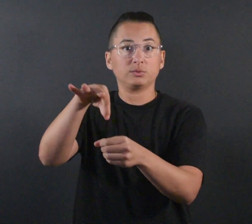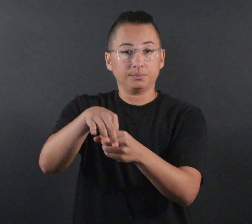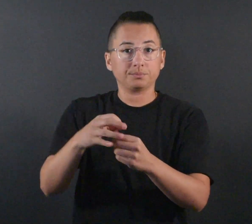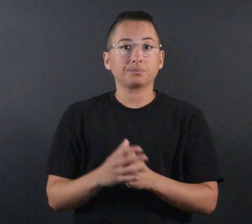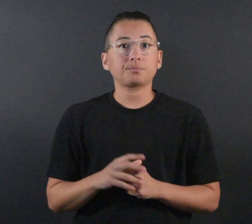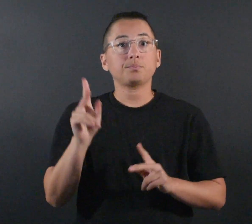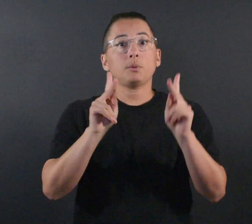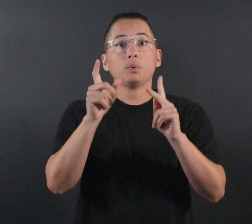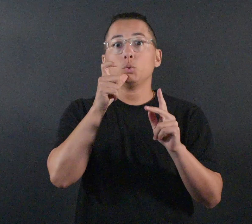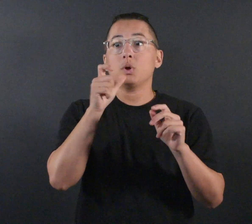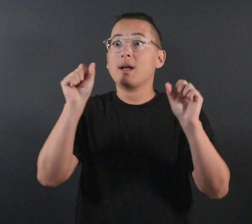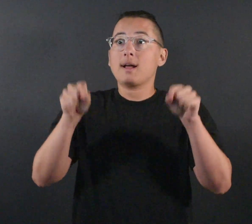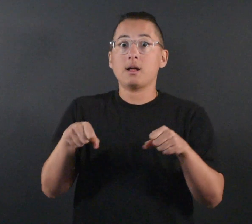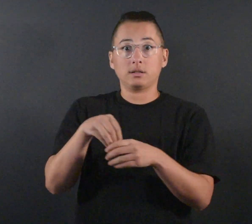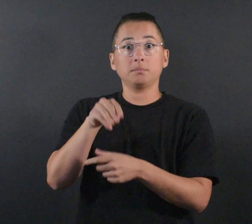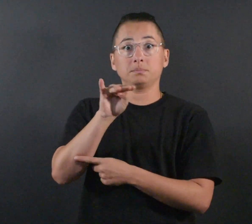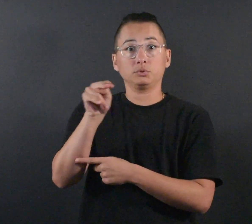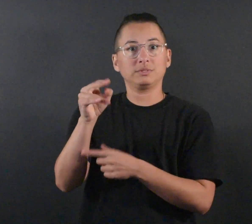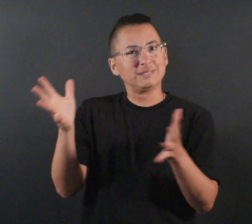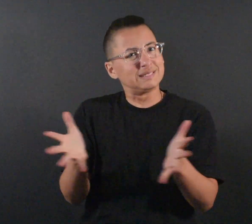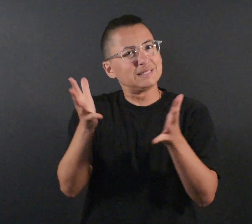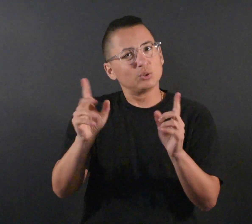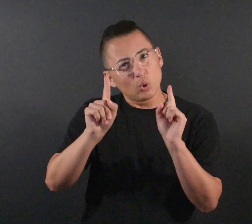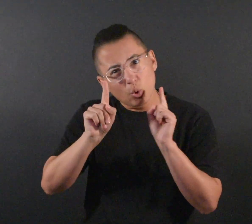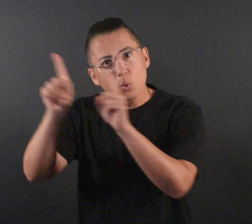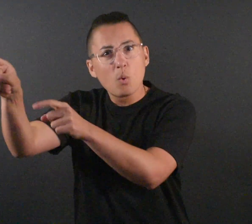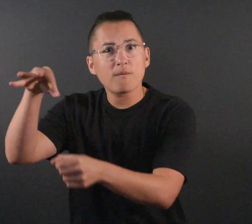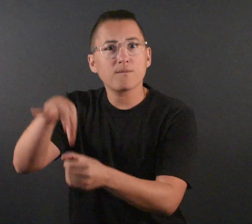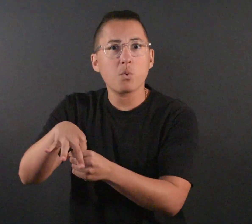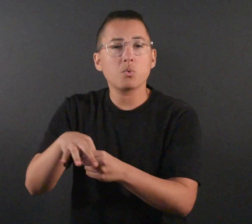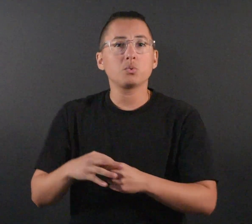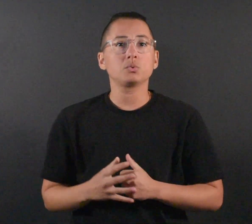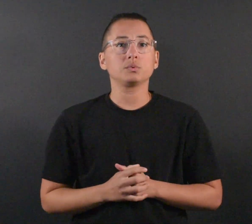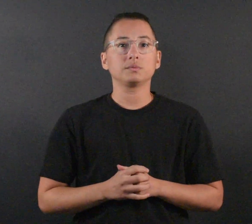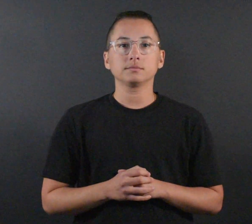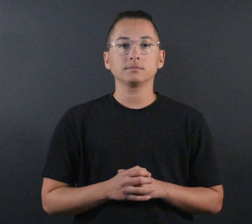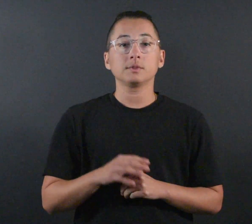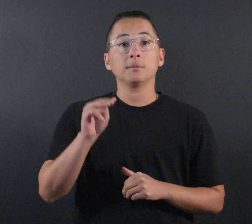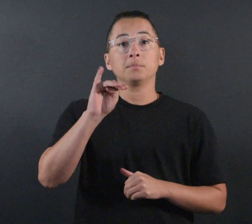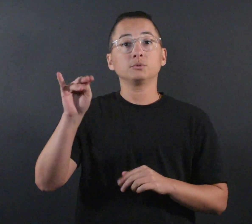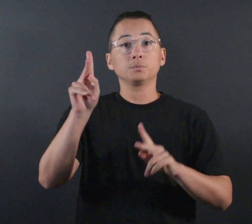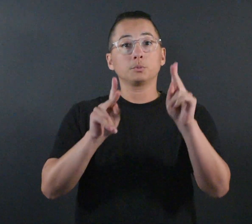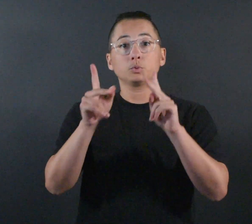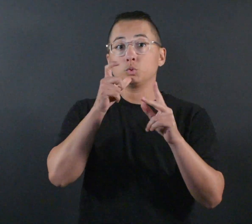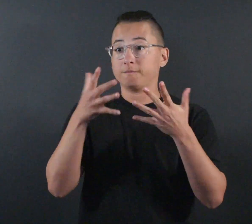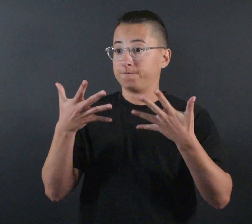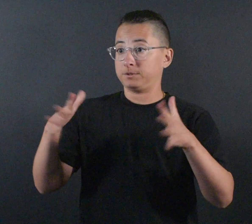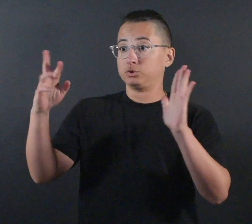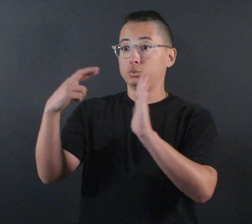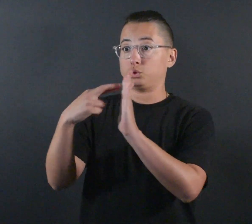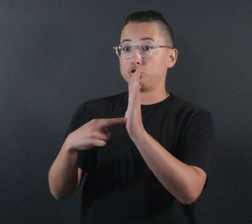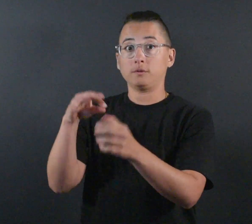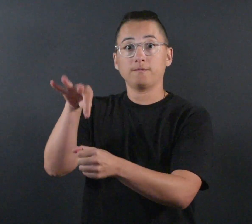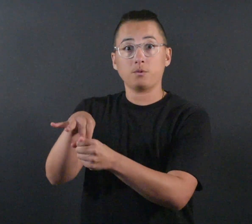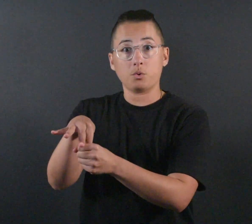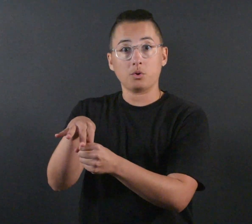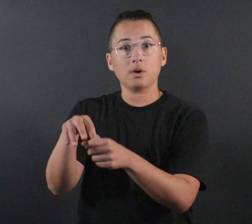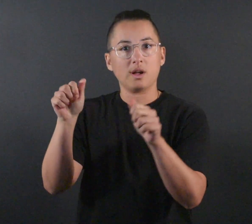eligible Minnesotans are encouraged to vote. Minnesota registered voters can still request